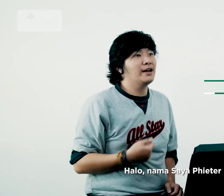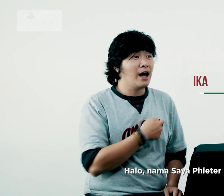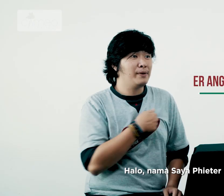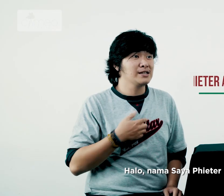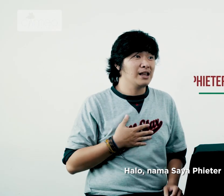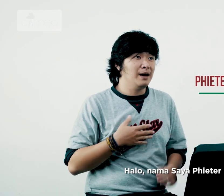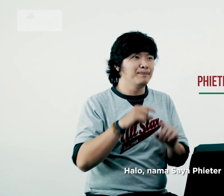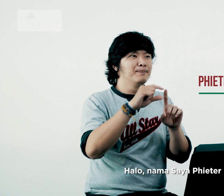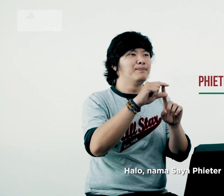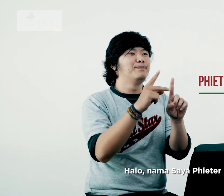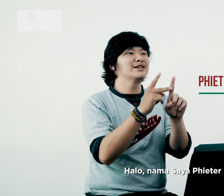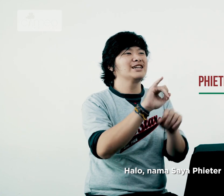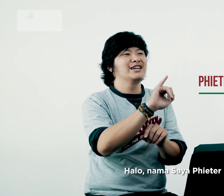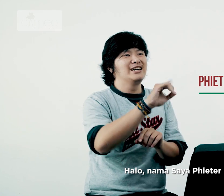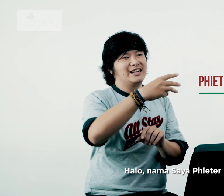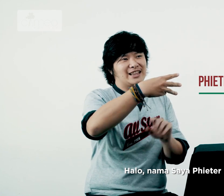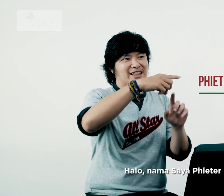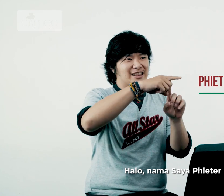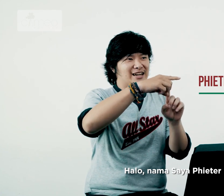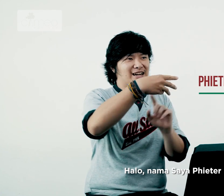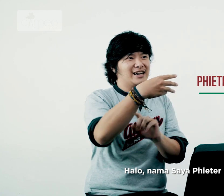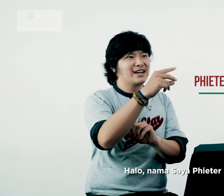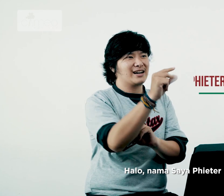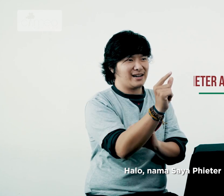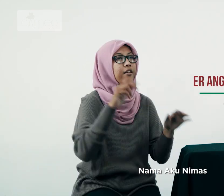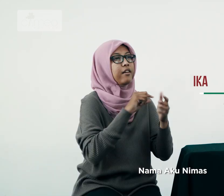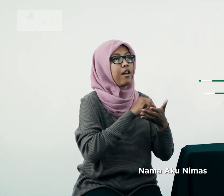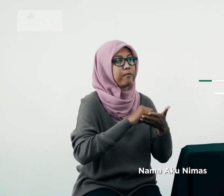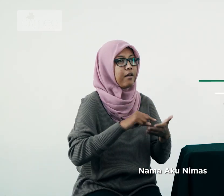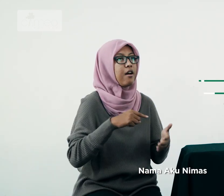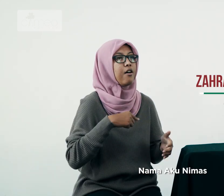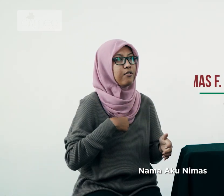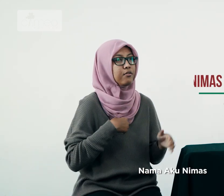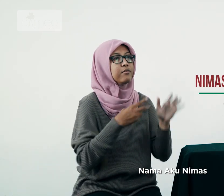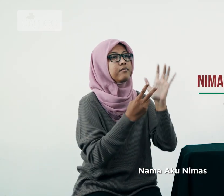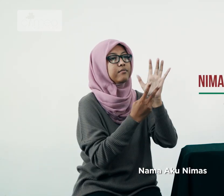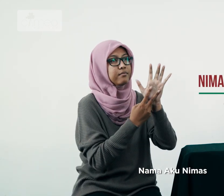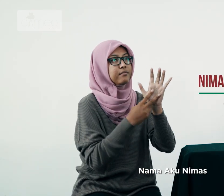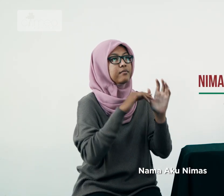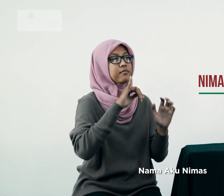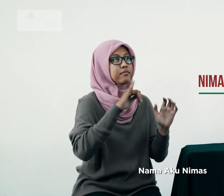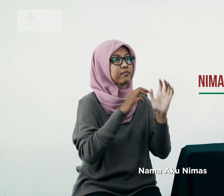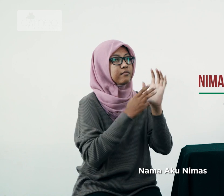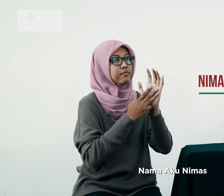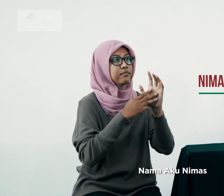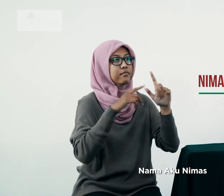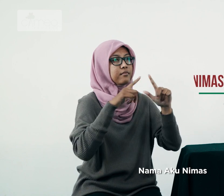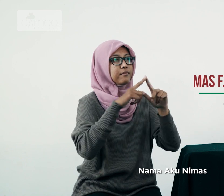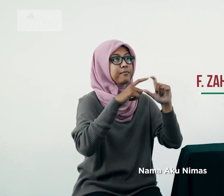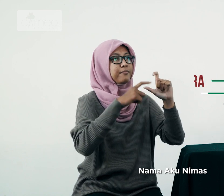Hello, my name is Phieter. (Phieter Angdika, 27 years old) My name is Nimas. (Nimas F. Zahra, 21 years old)